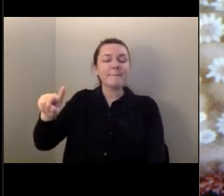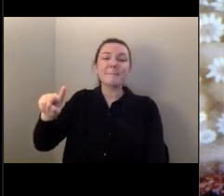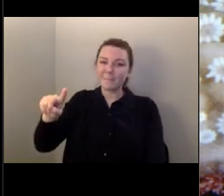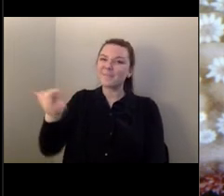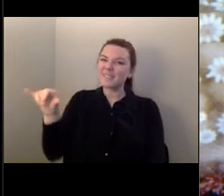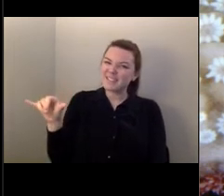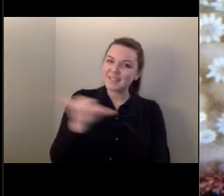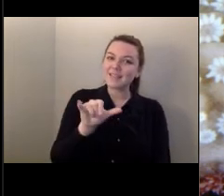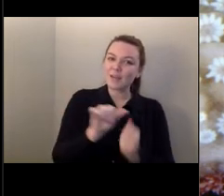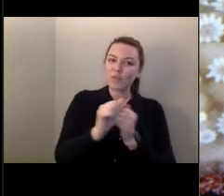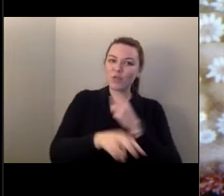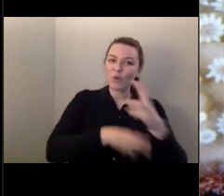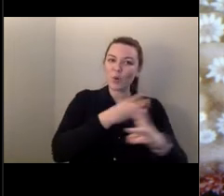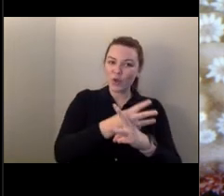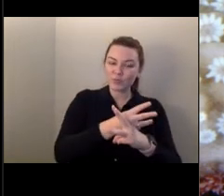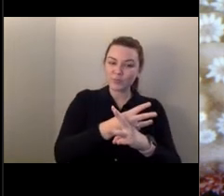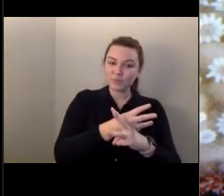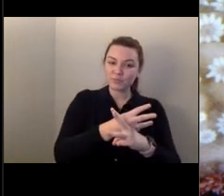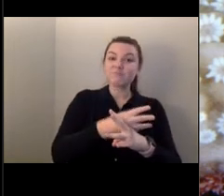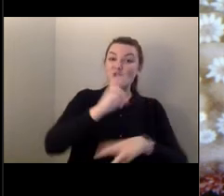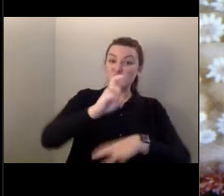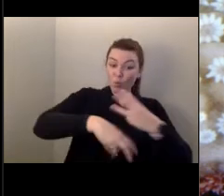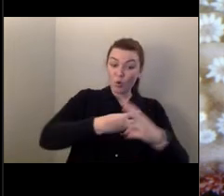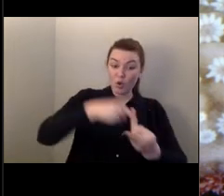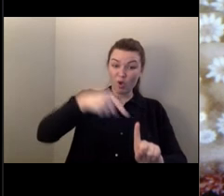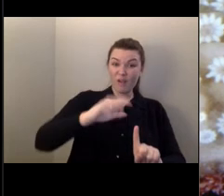then we understand that we have a responsibility